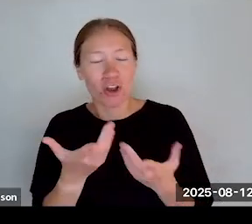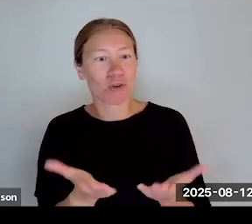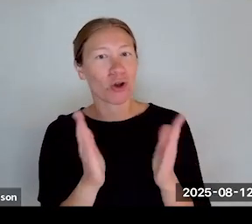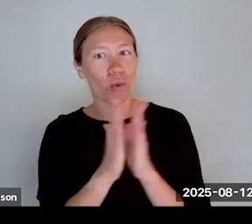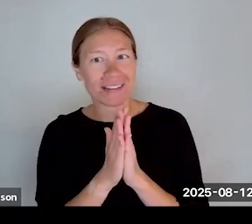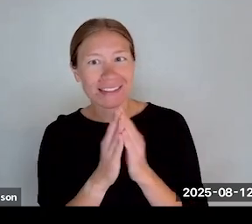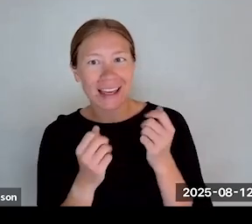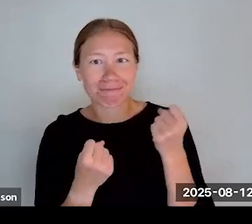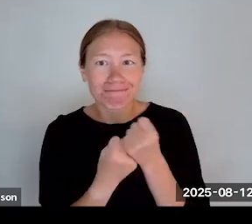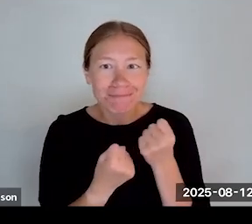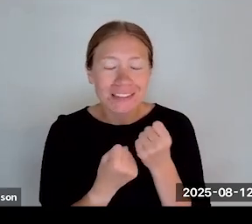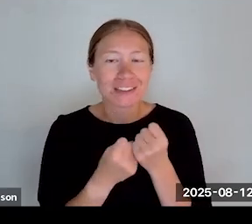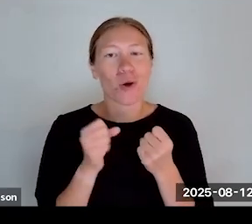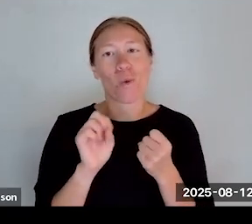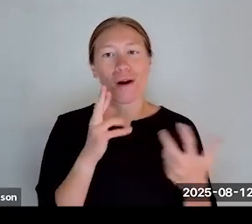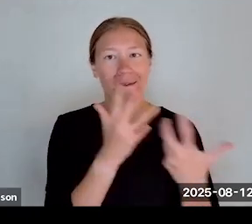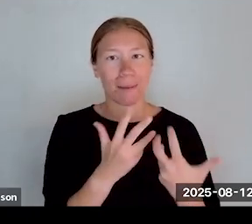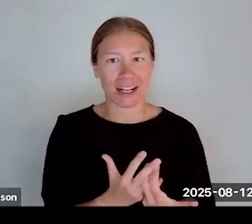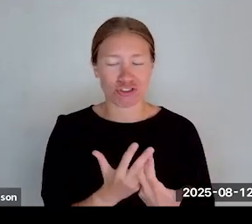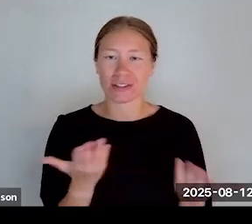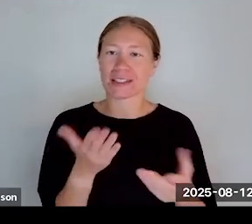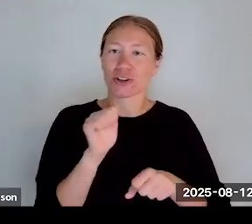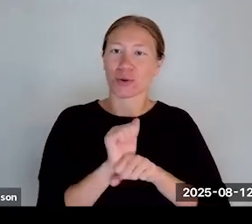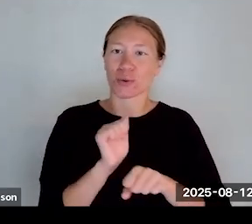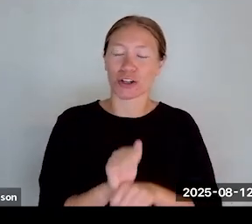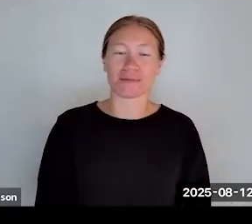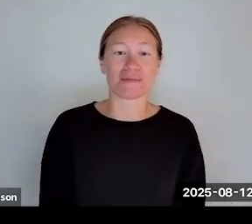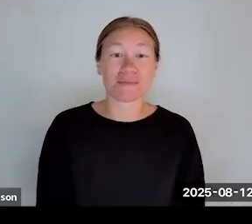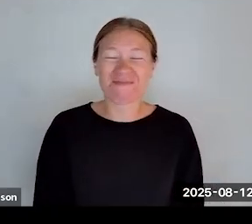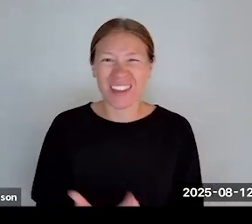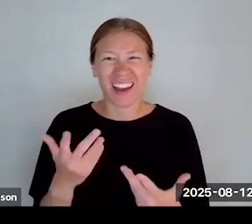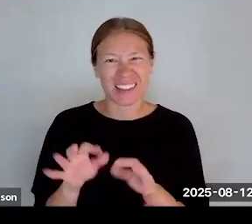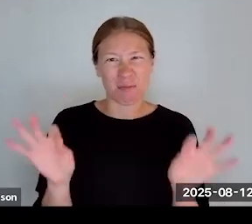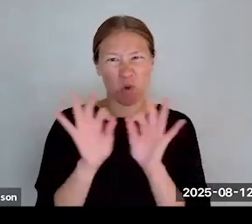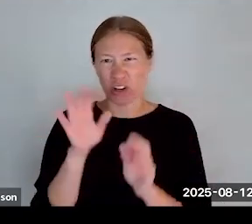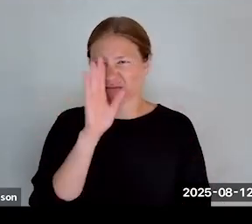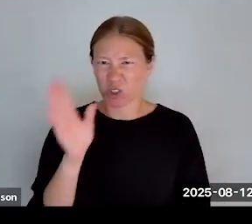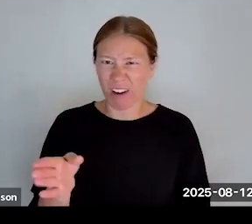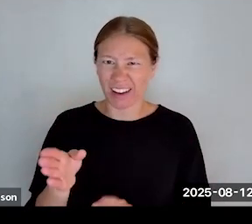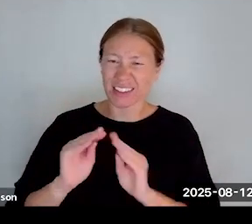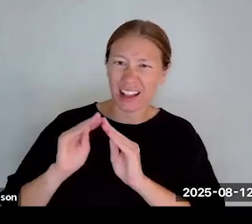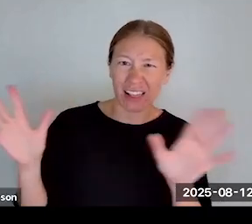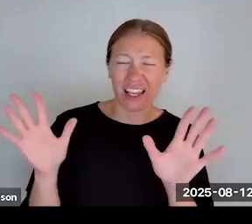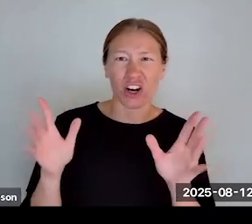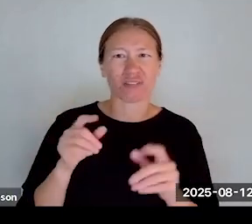or accommodations in the workplace. It's important to be direct and clear when communicating your need for support.